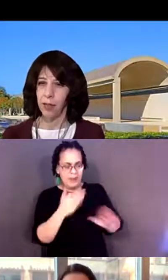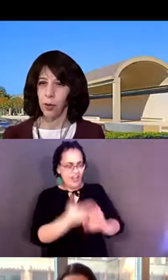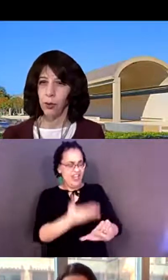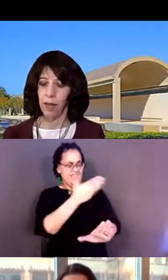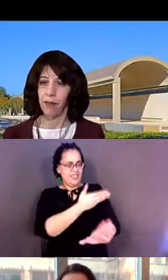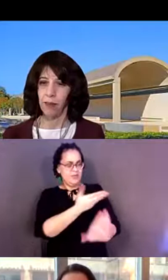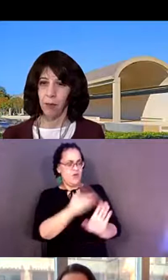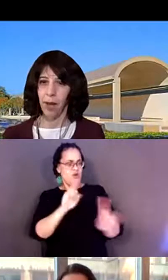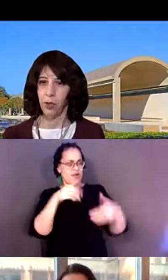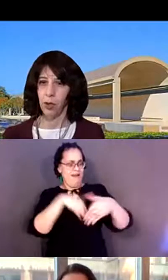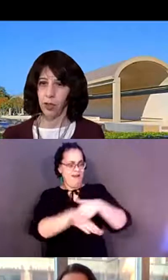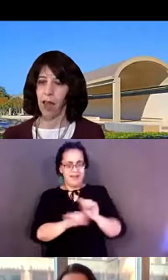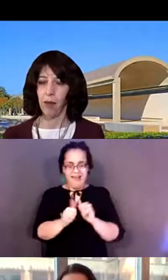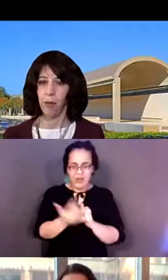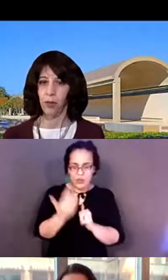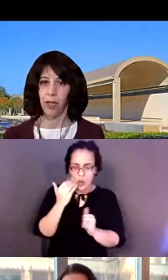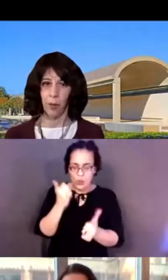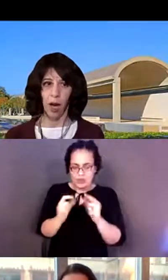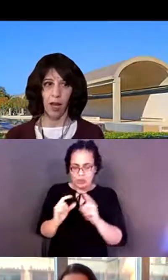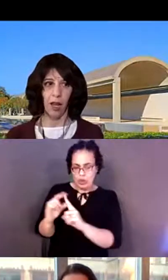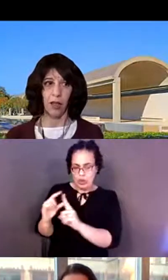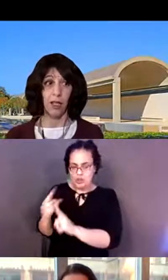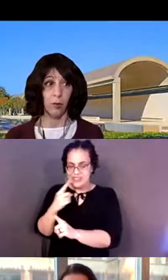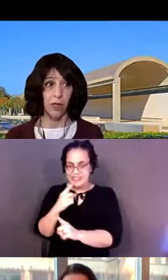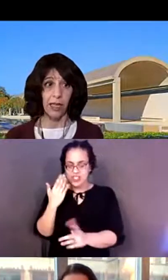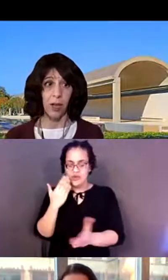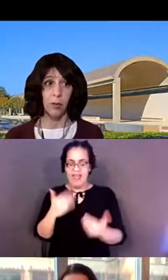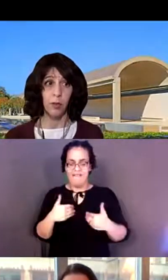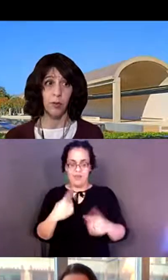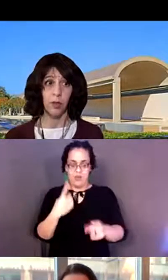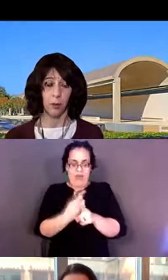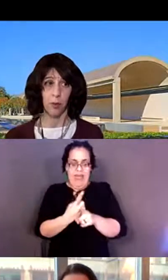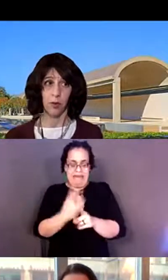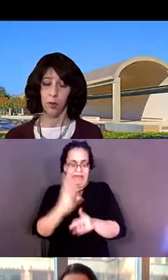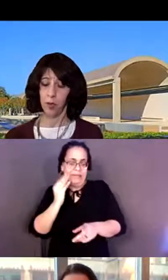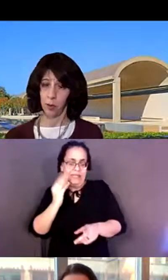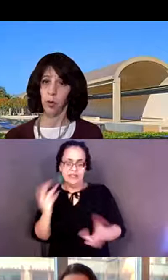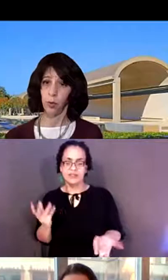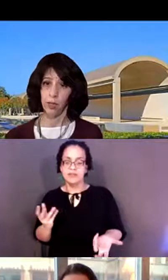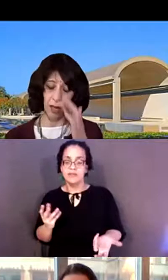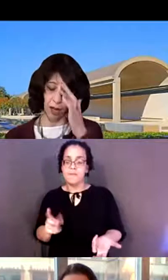you get the magic words to end up in the right spot? And I think it really helps